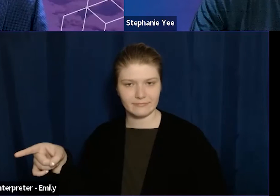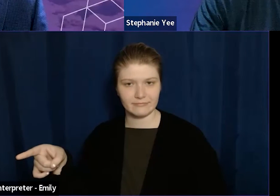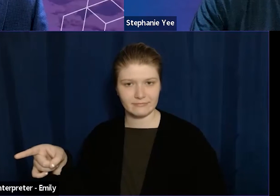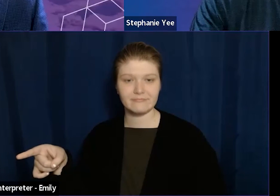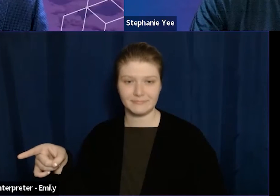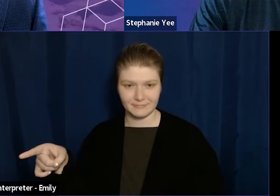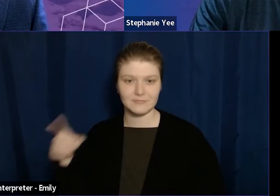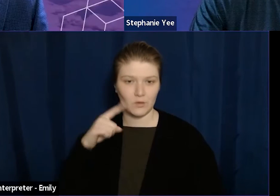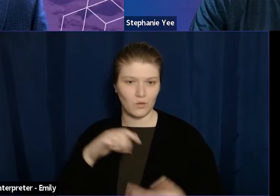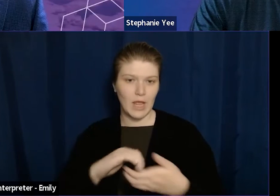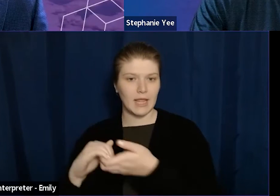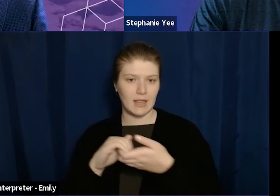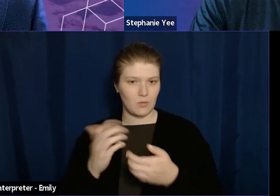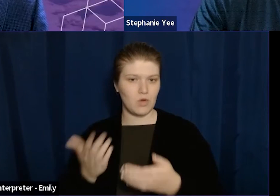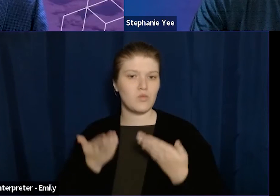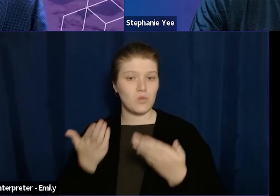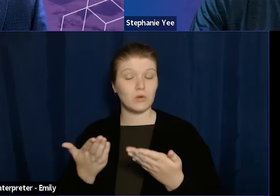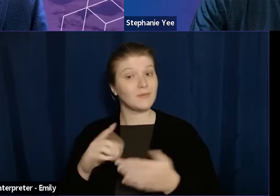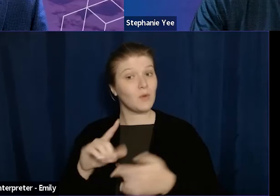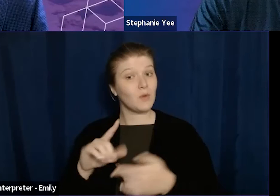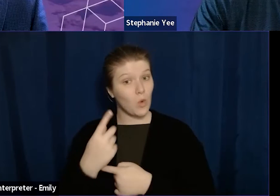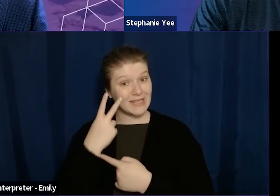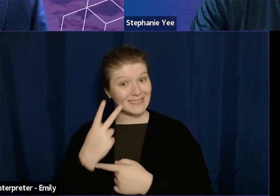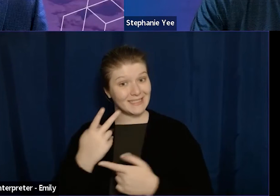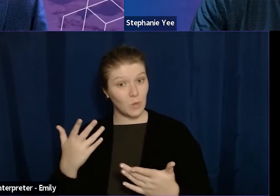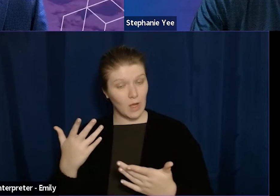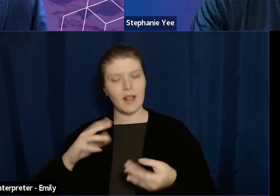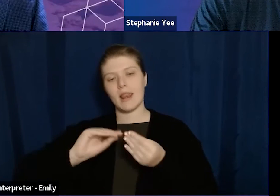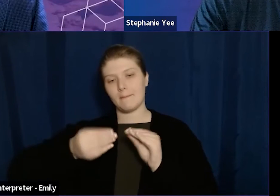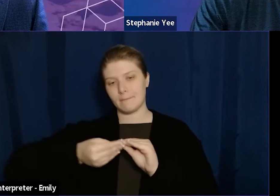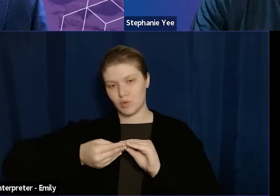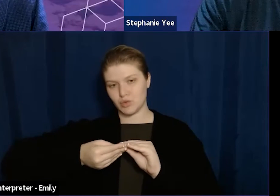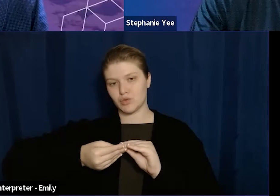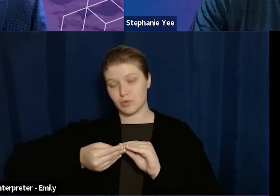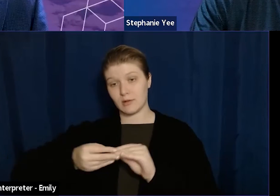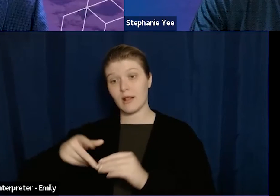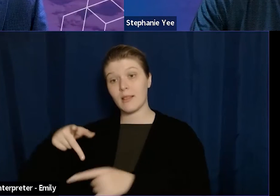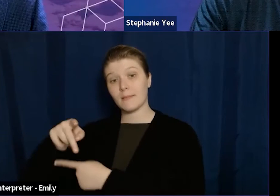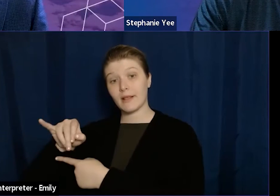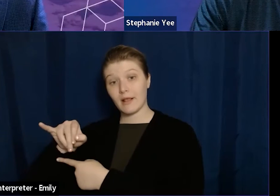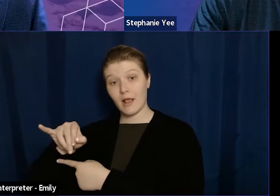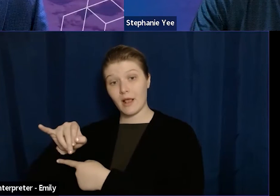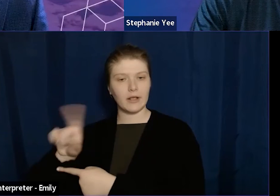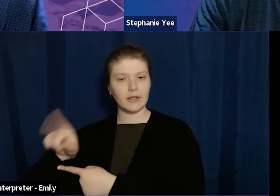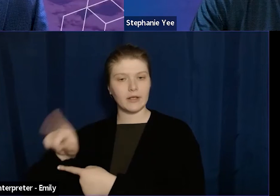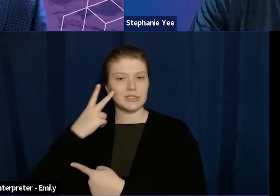They will only be able to see the proposal numbers. The PI will only be able to see the proposal number of the non-lead.